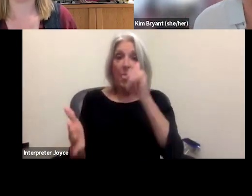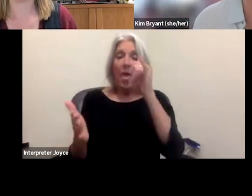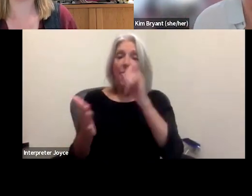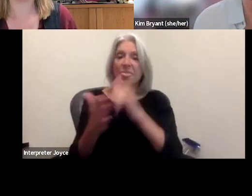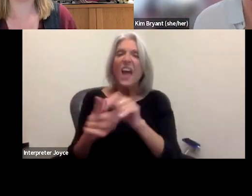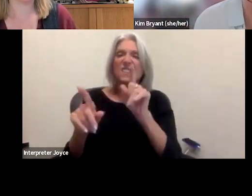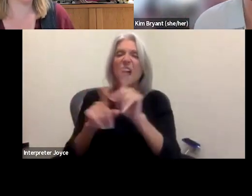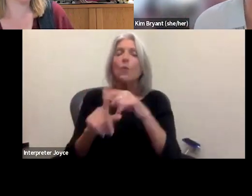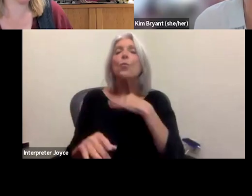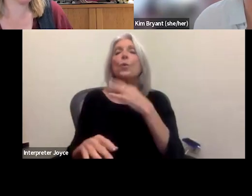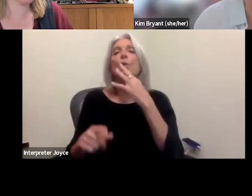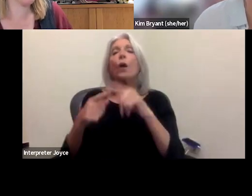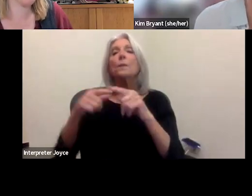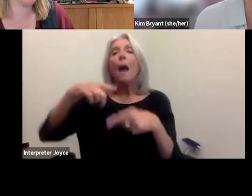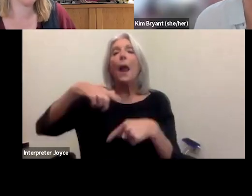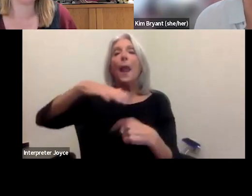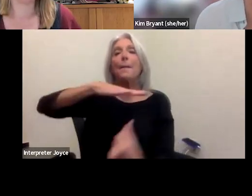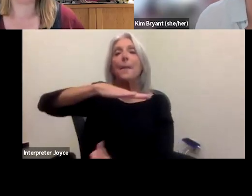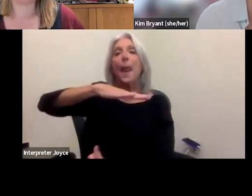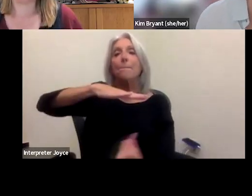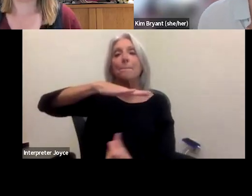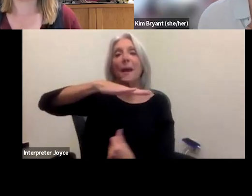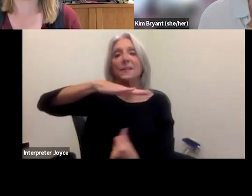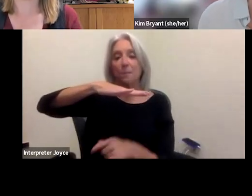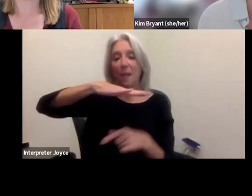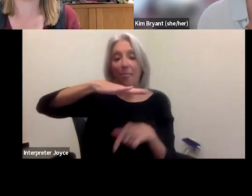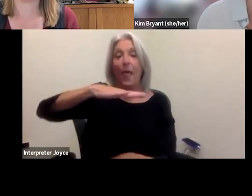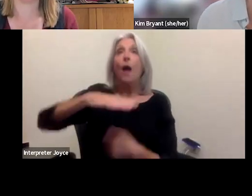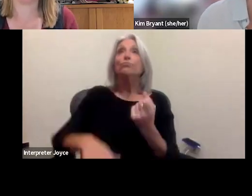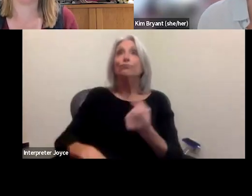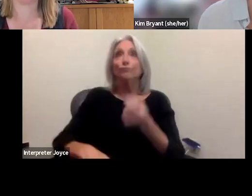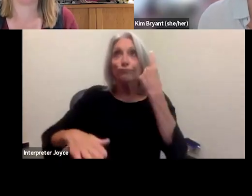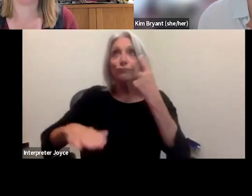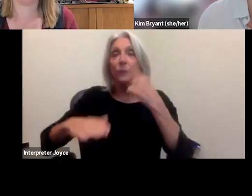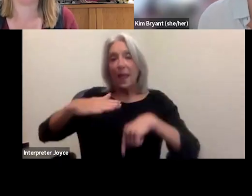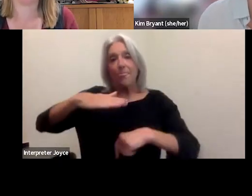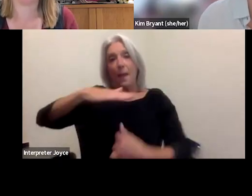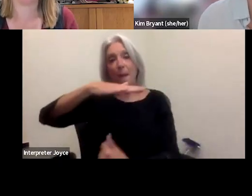It's the basement. Compliance is the basement. You have the opportunity to develop something or discover